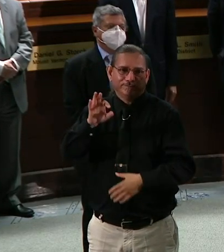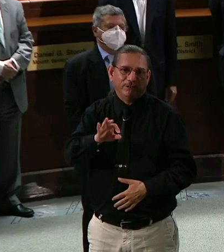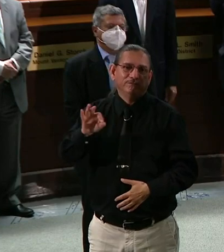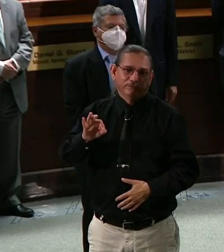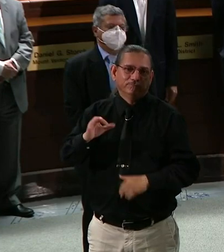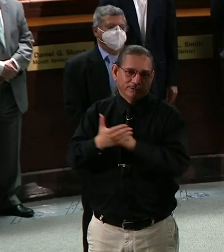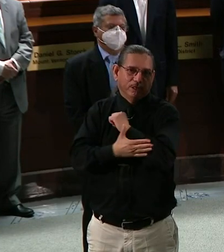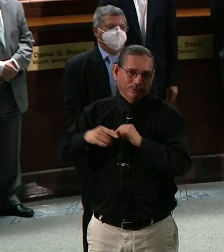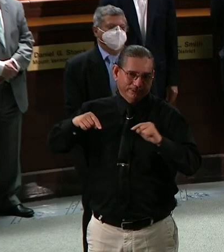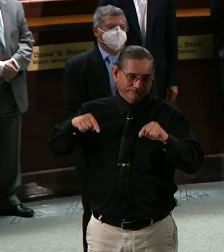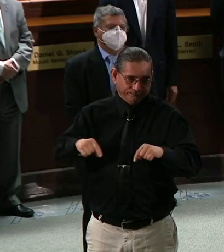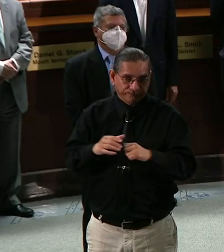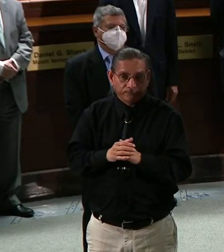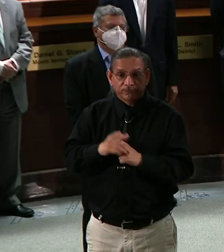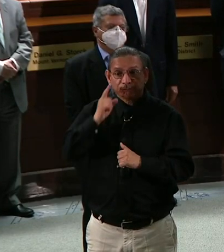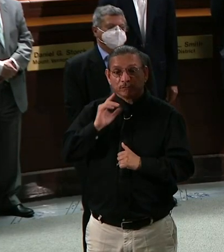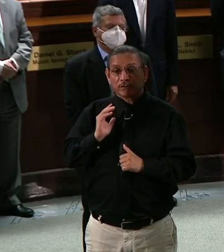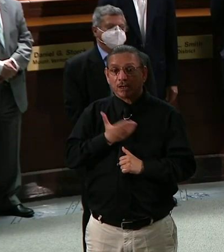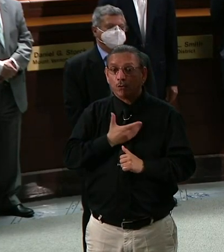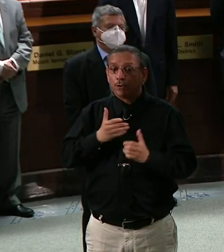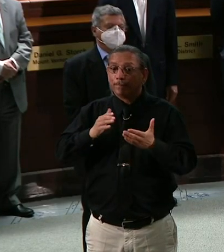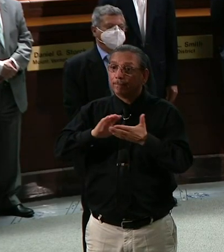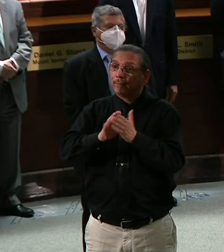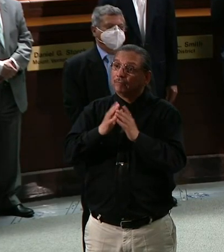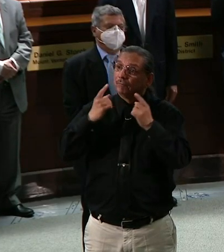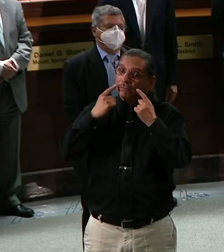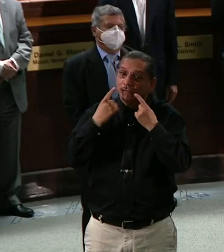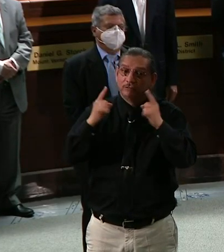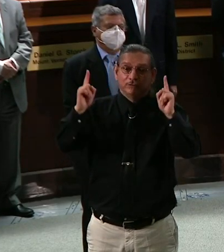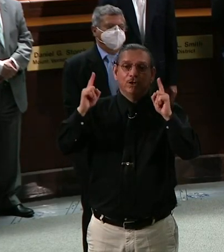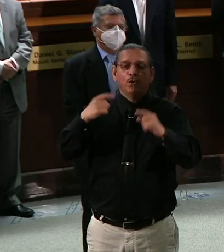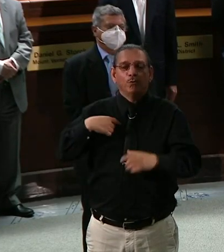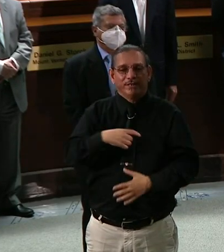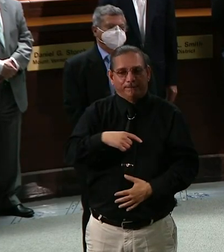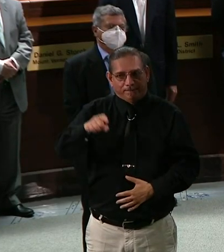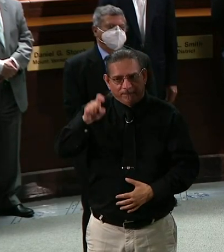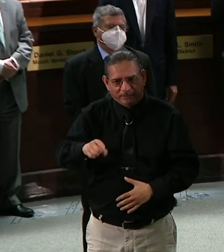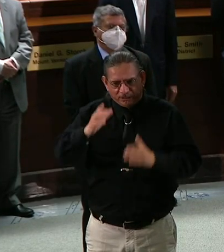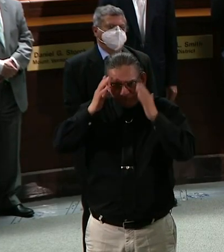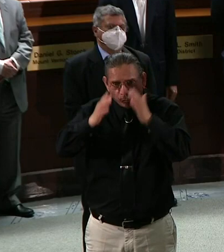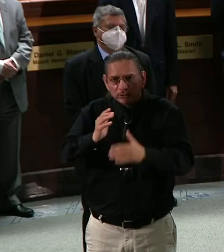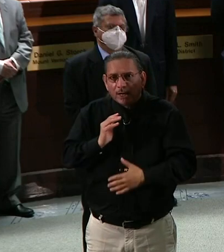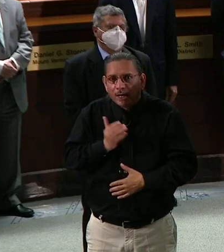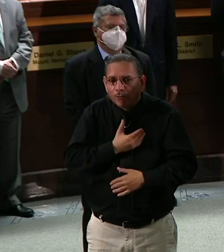RESIDENTS AND FAIRFAX COUNTY. IN ORDER FOR US TO EMERGE